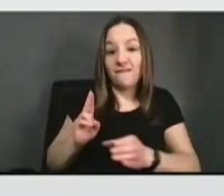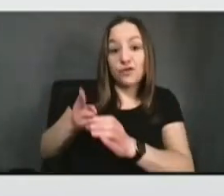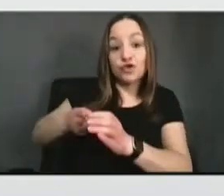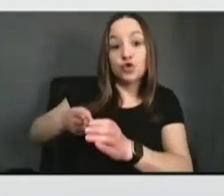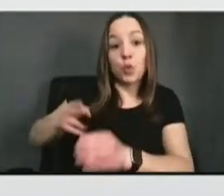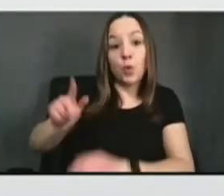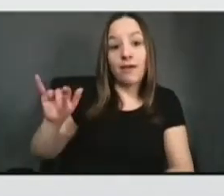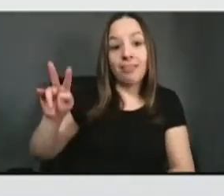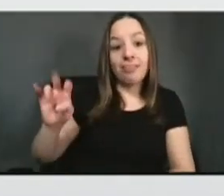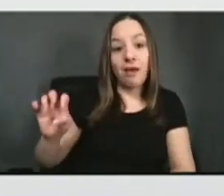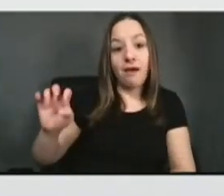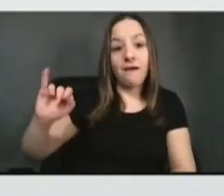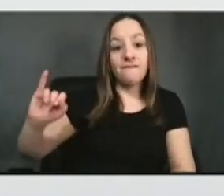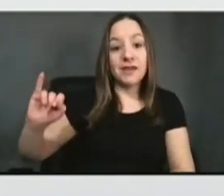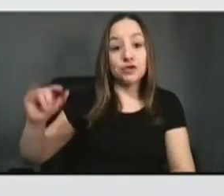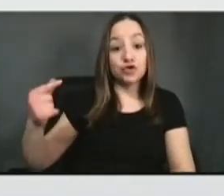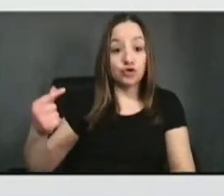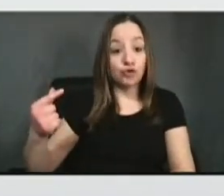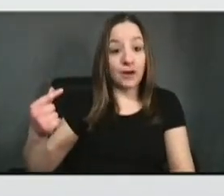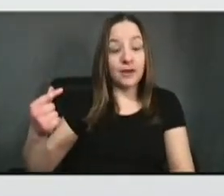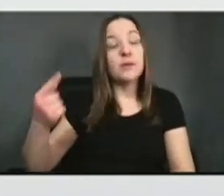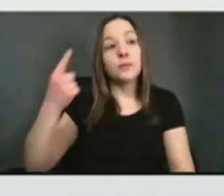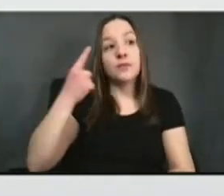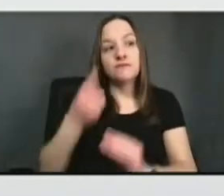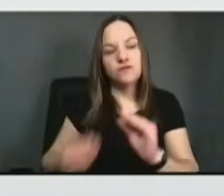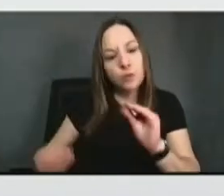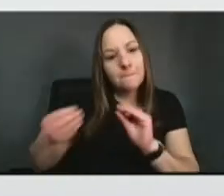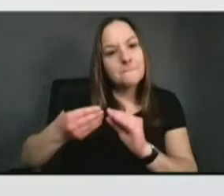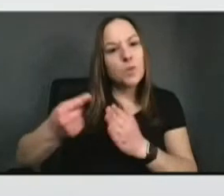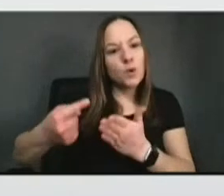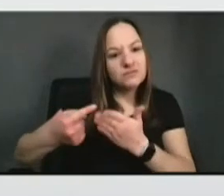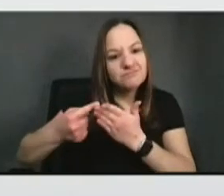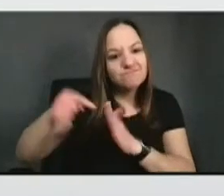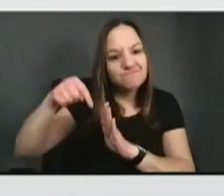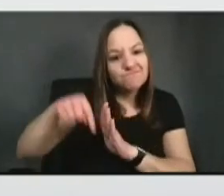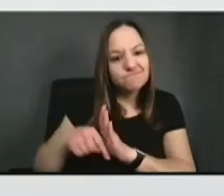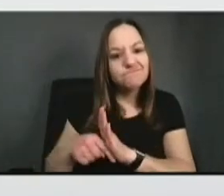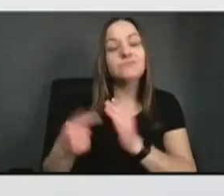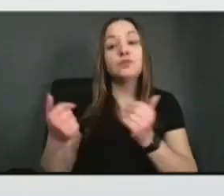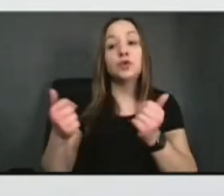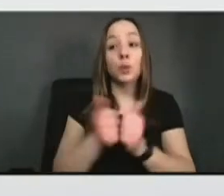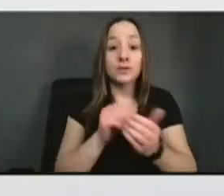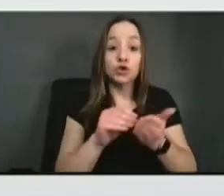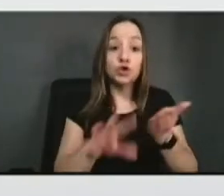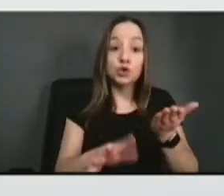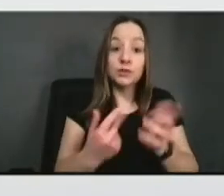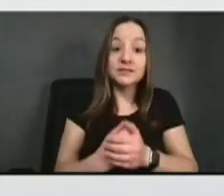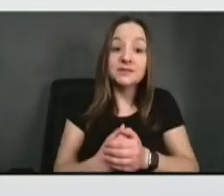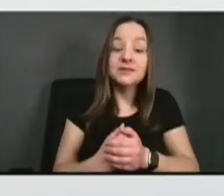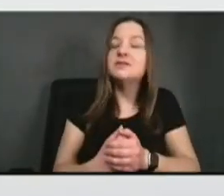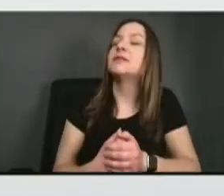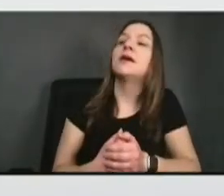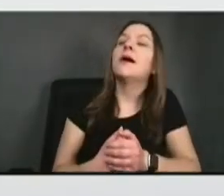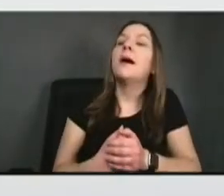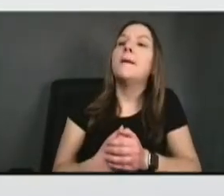number of our guests this evening are going to be joining a live instagram. To further